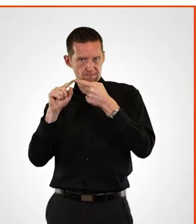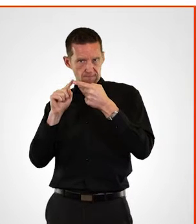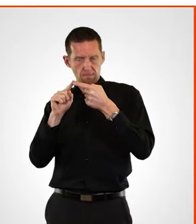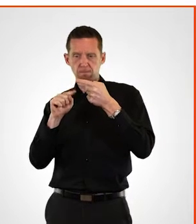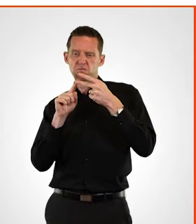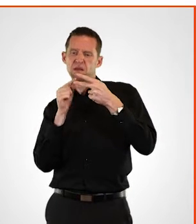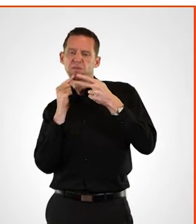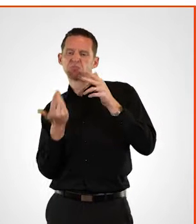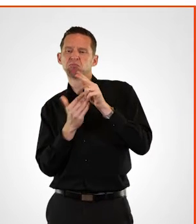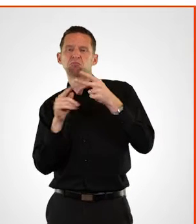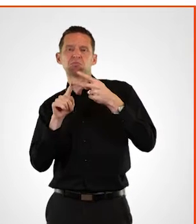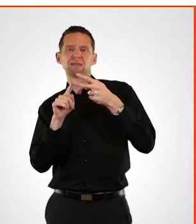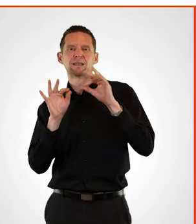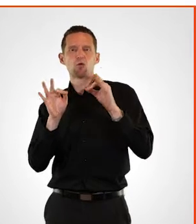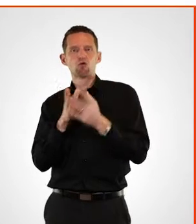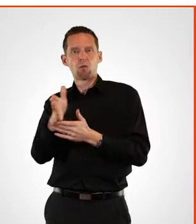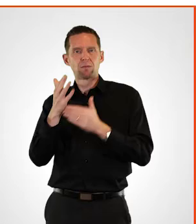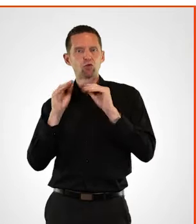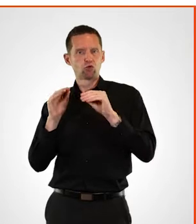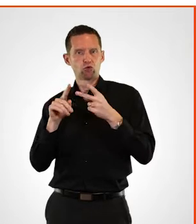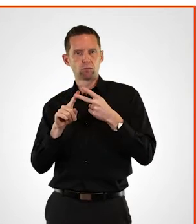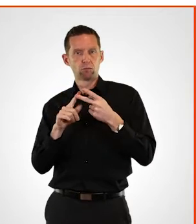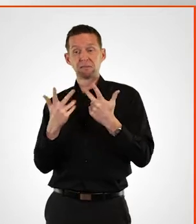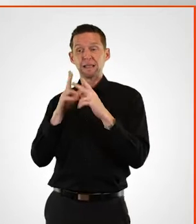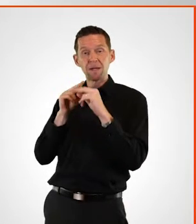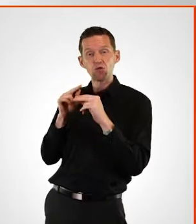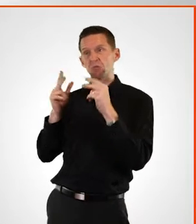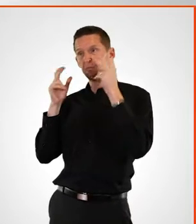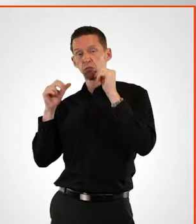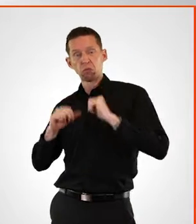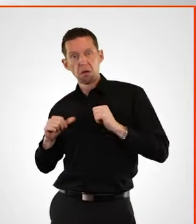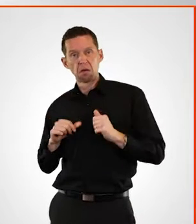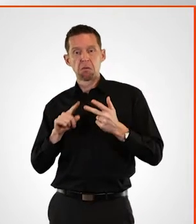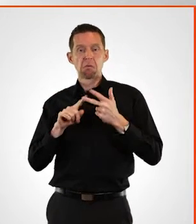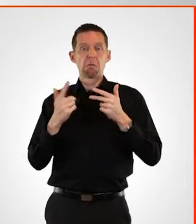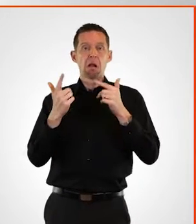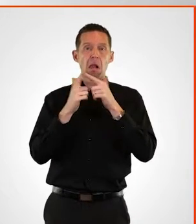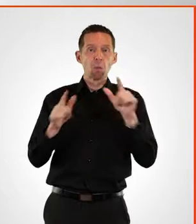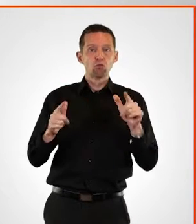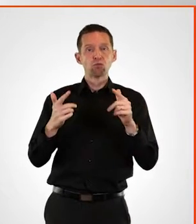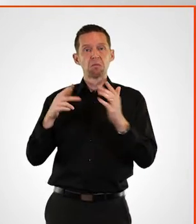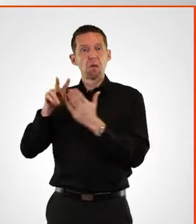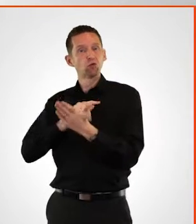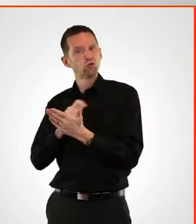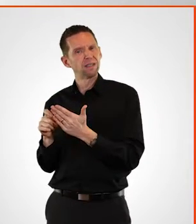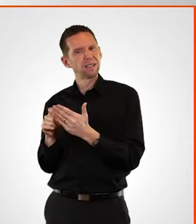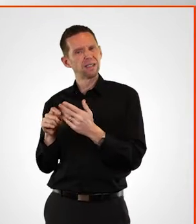with a little bit of specialised education. Speech, auditory training, language, literacy.